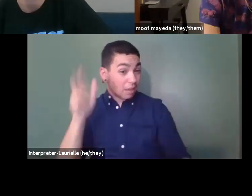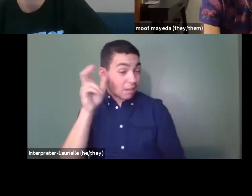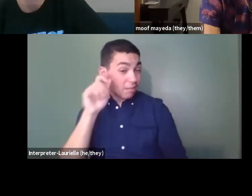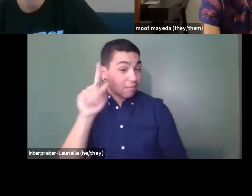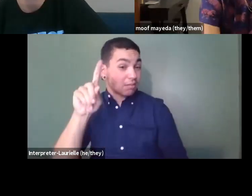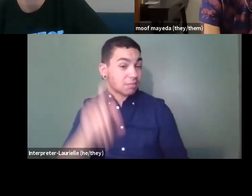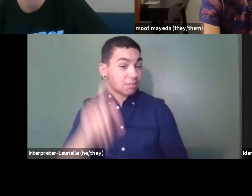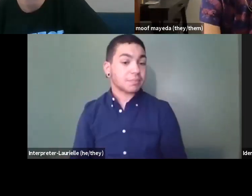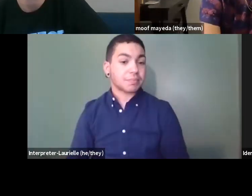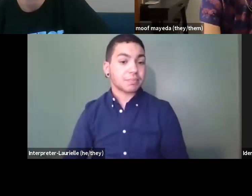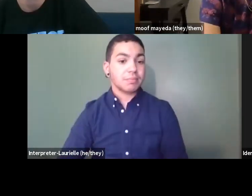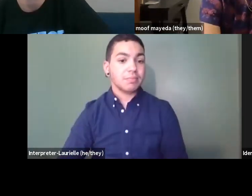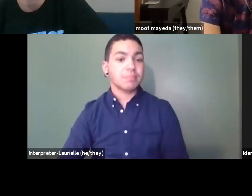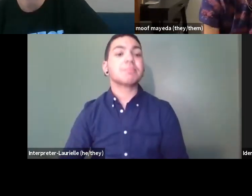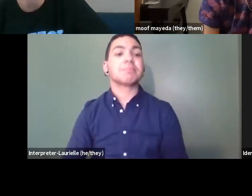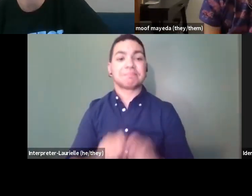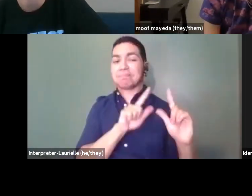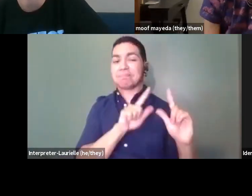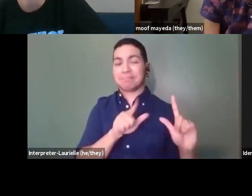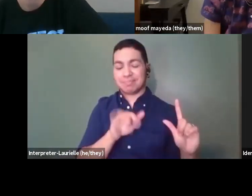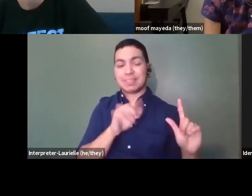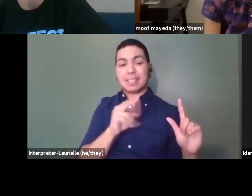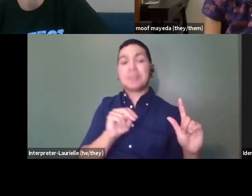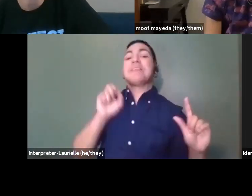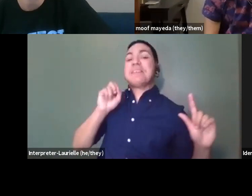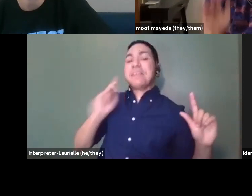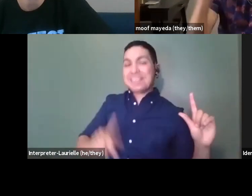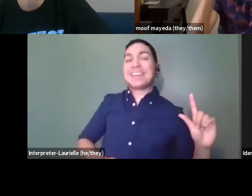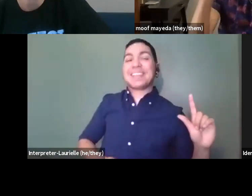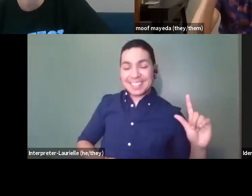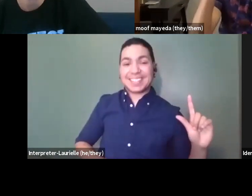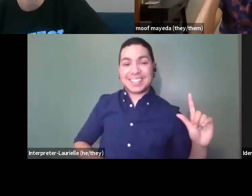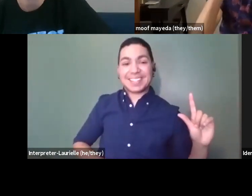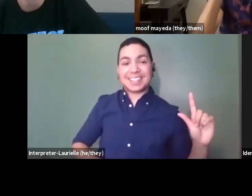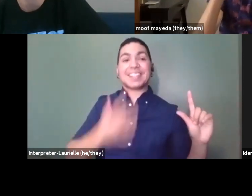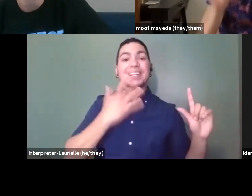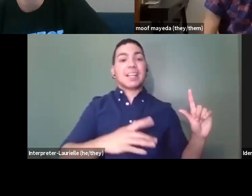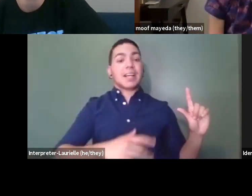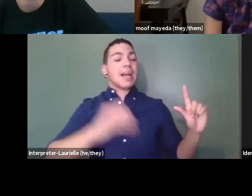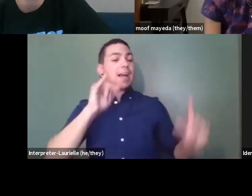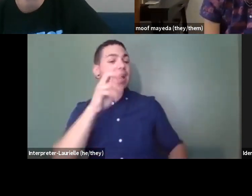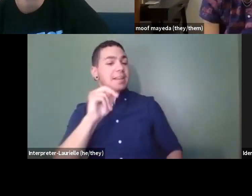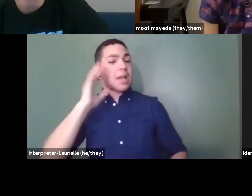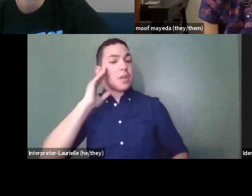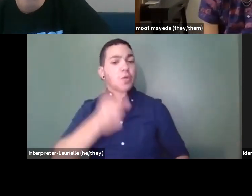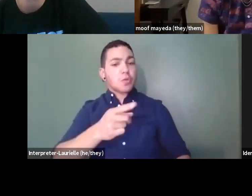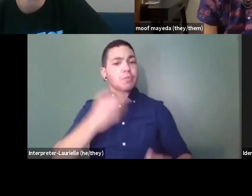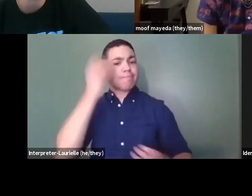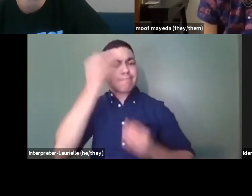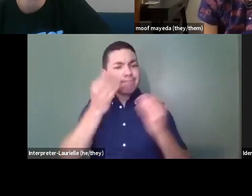movement can move forward as far as bringing more BIPOC voice to